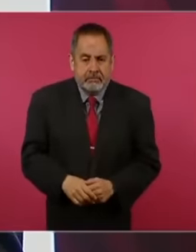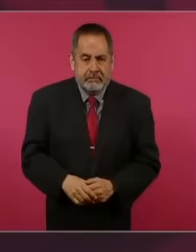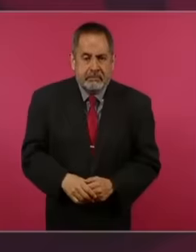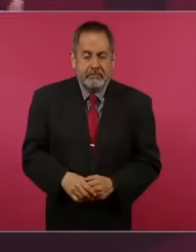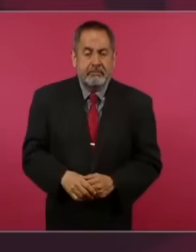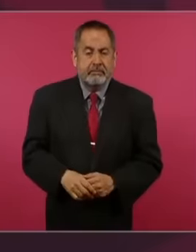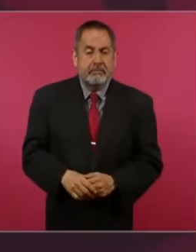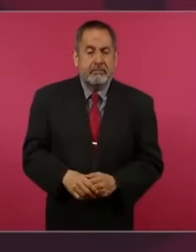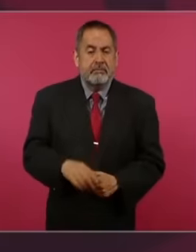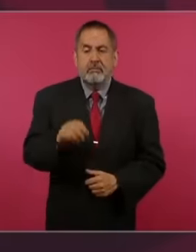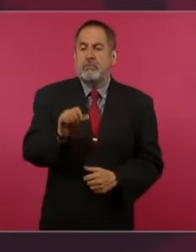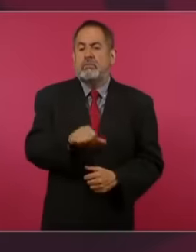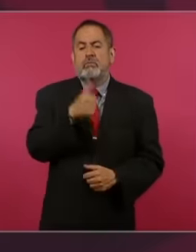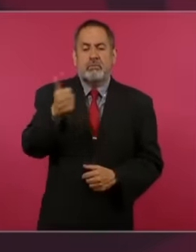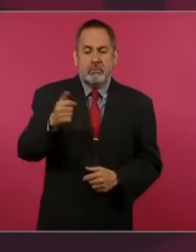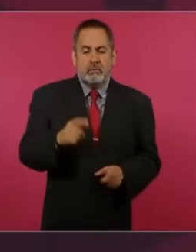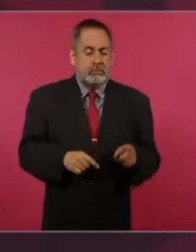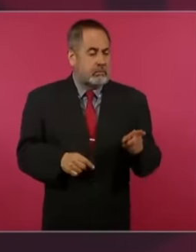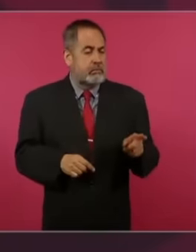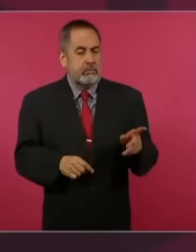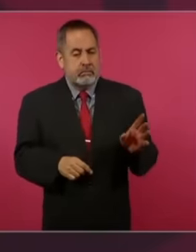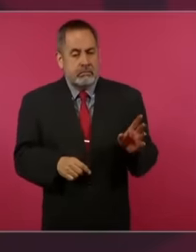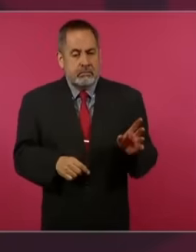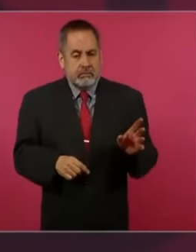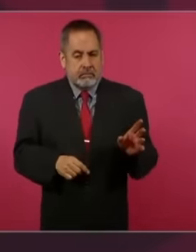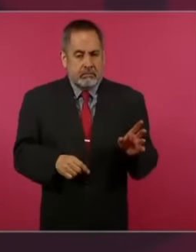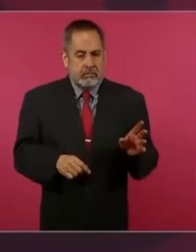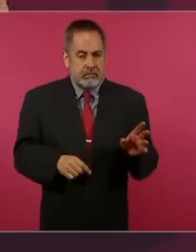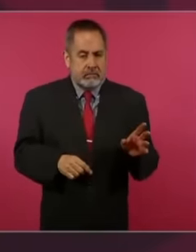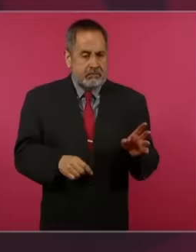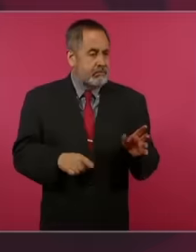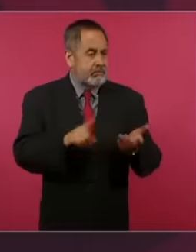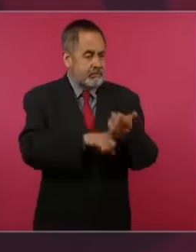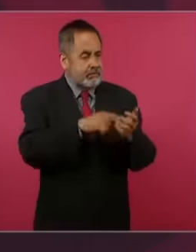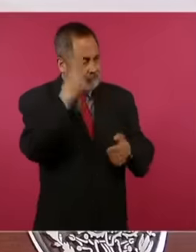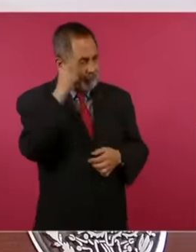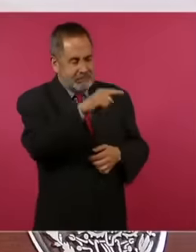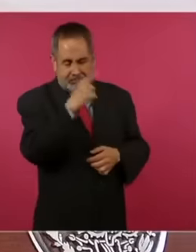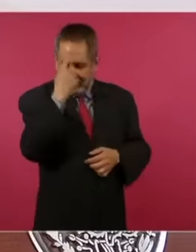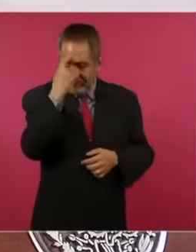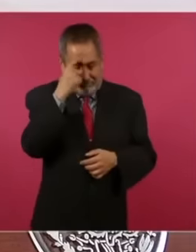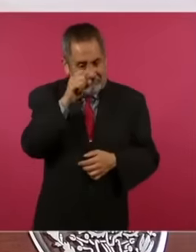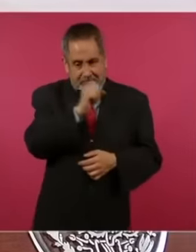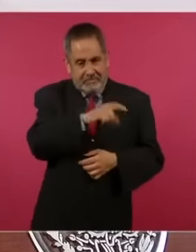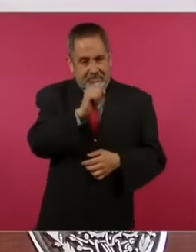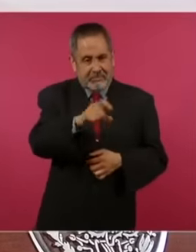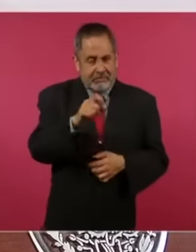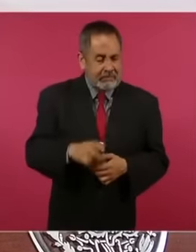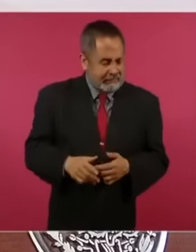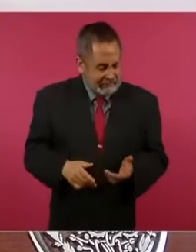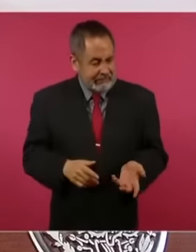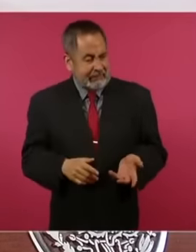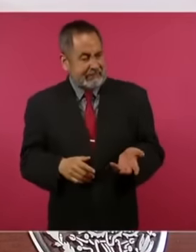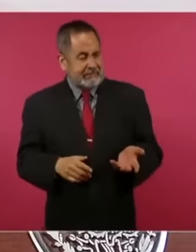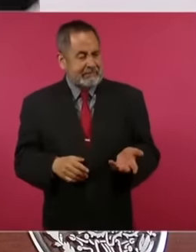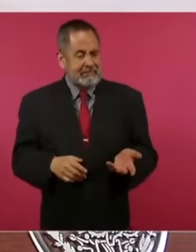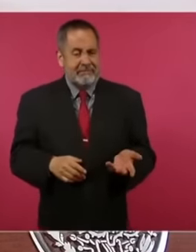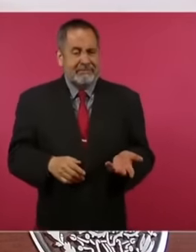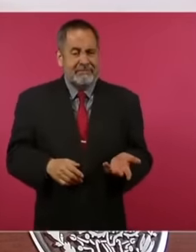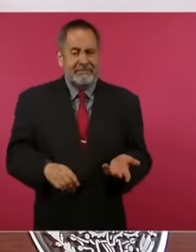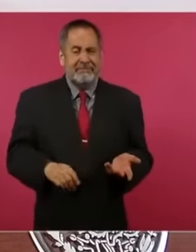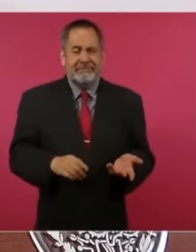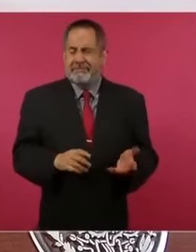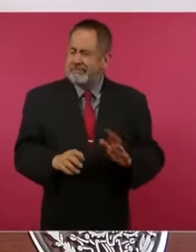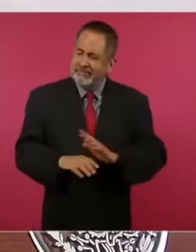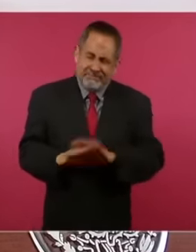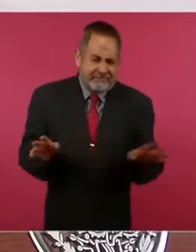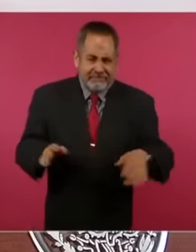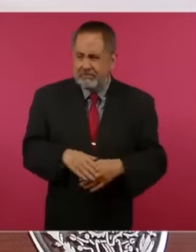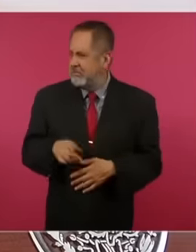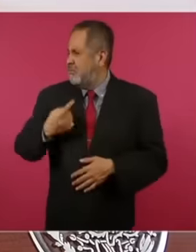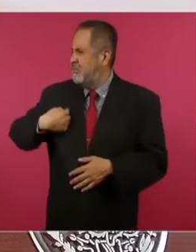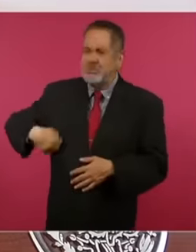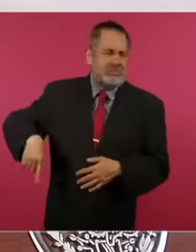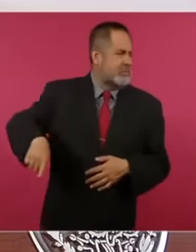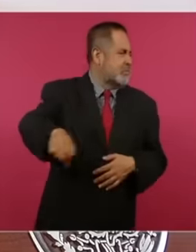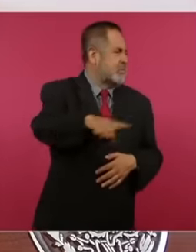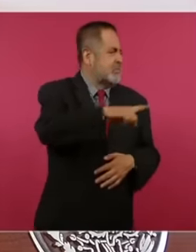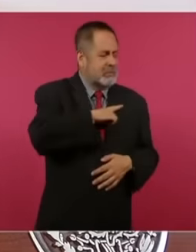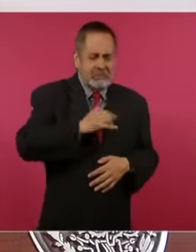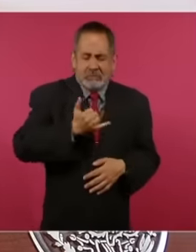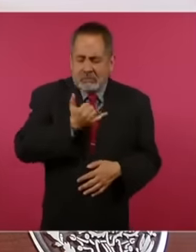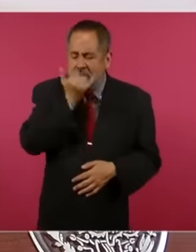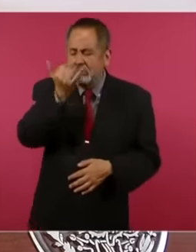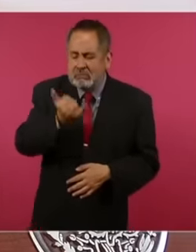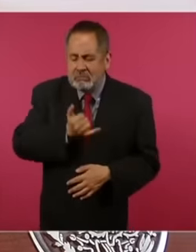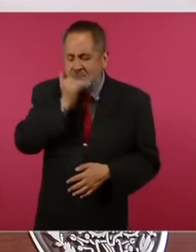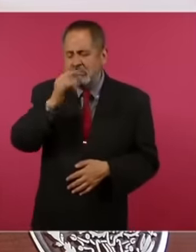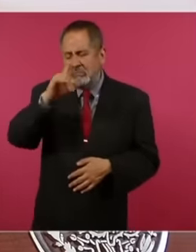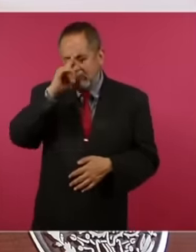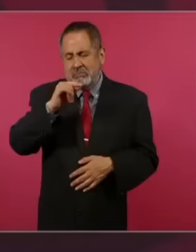one, not in that plan